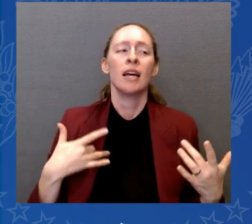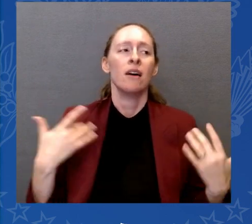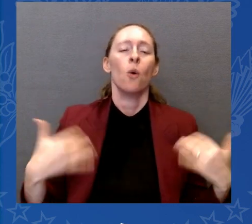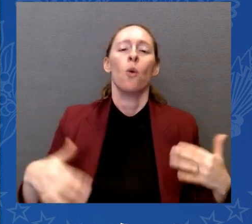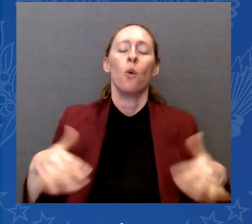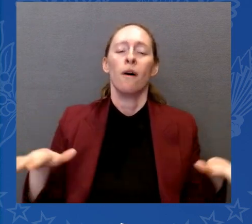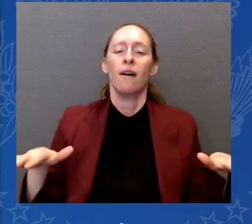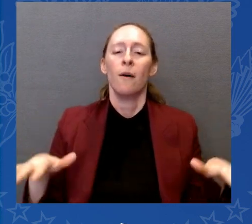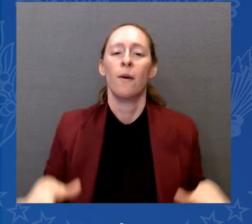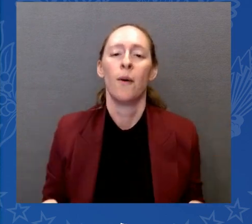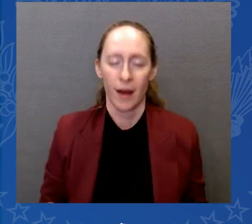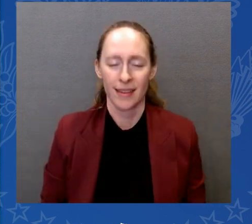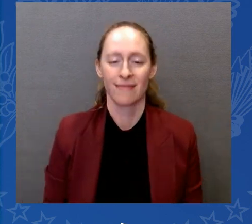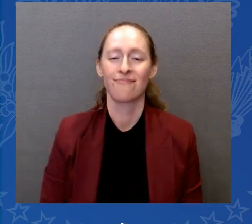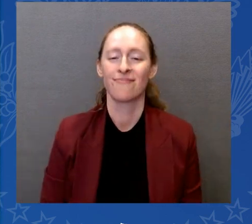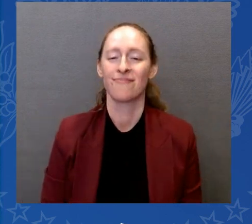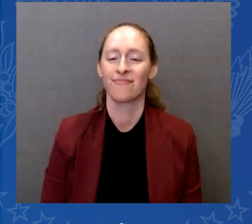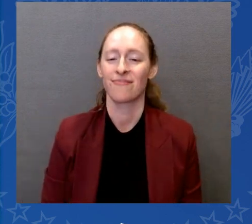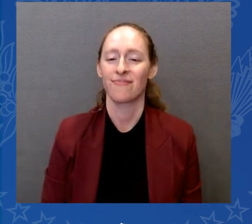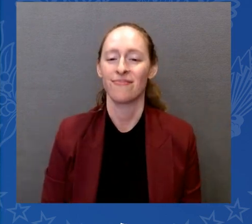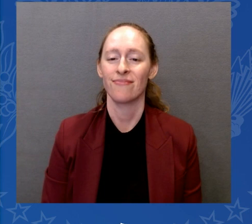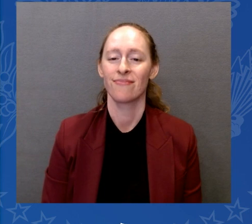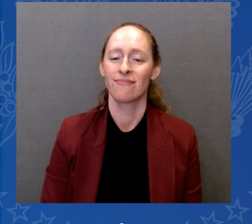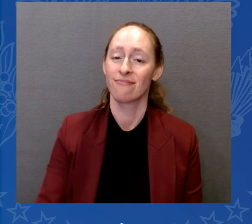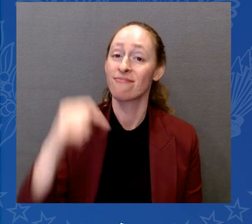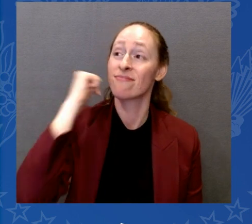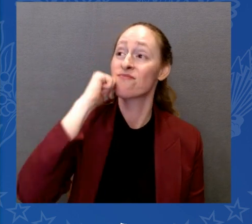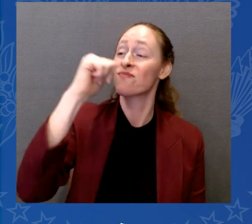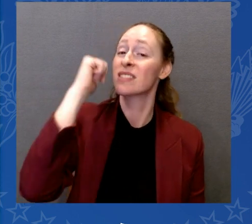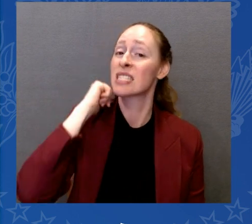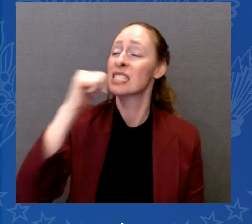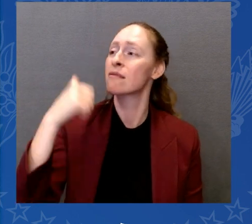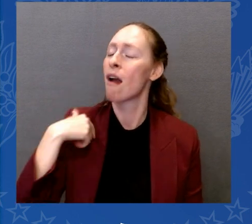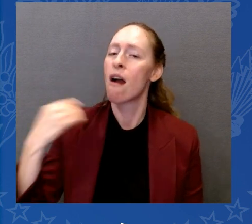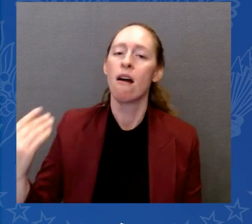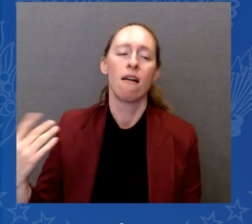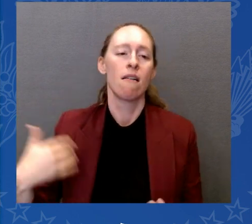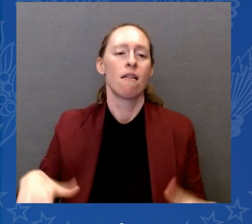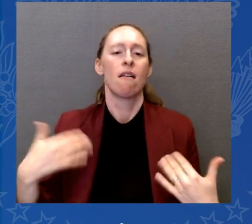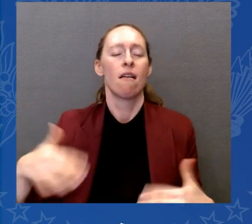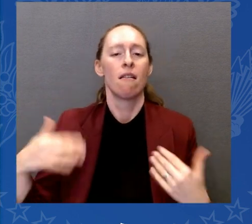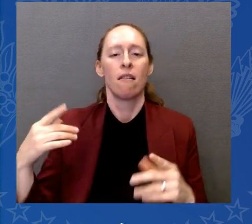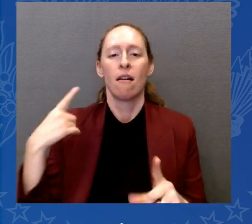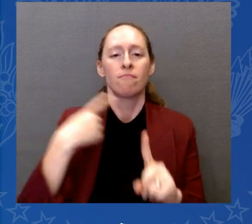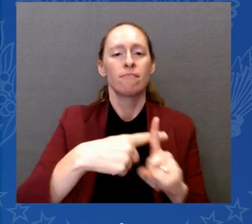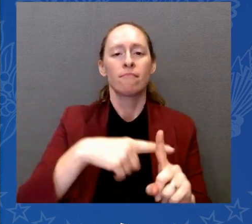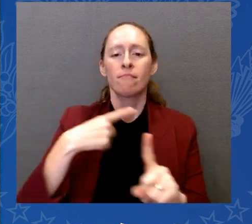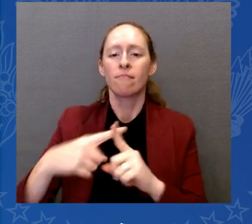for a long time. Stories that I learn. I continue to learn from my tribal elders.